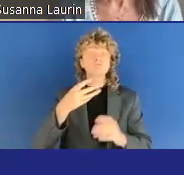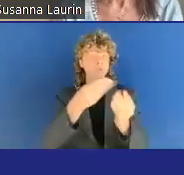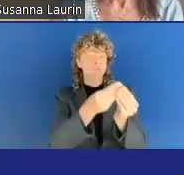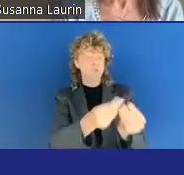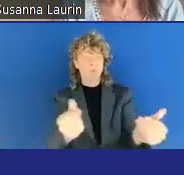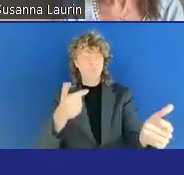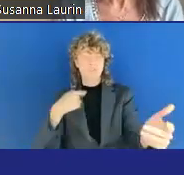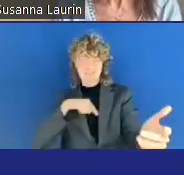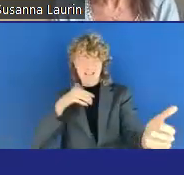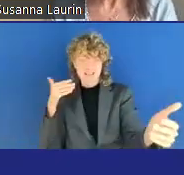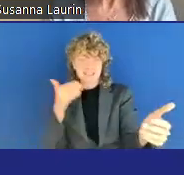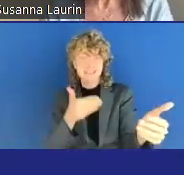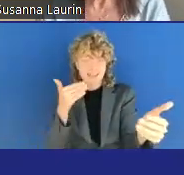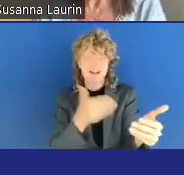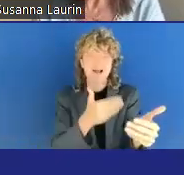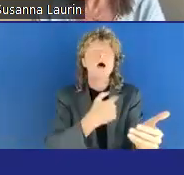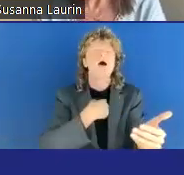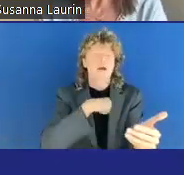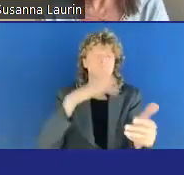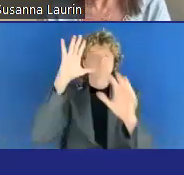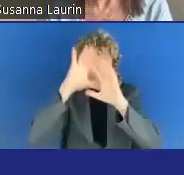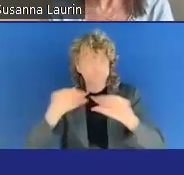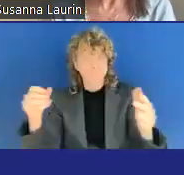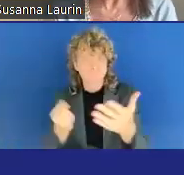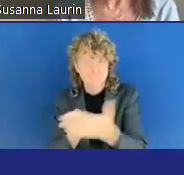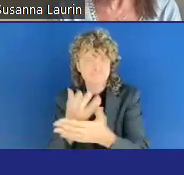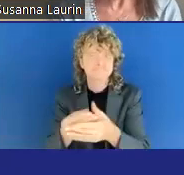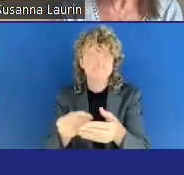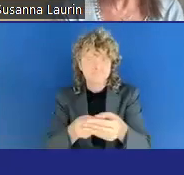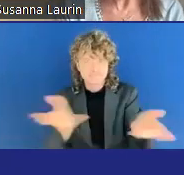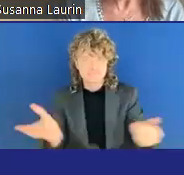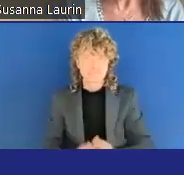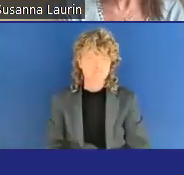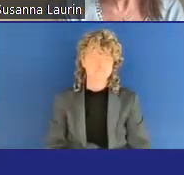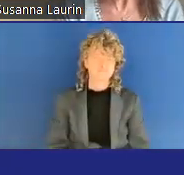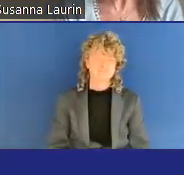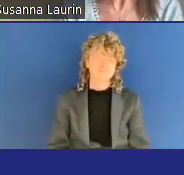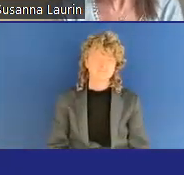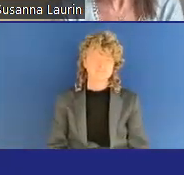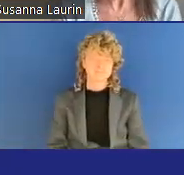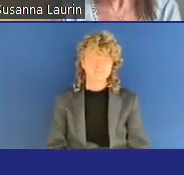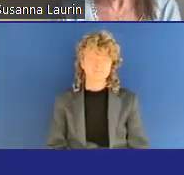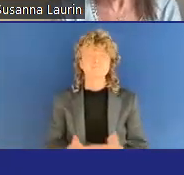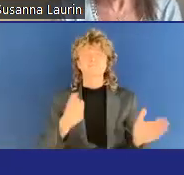Thank you. And I want to add that it's the same in IAAP as what we are doing